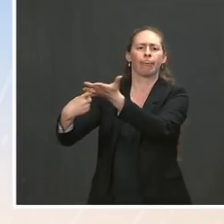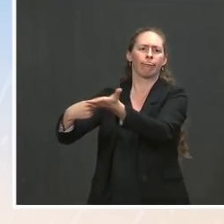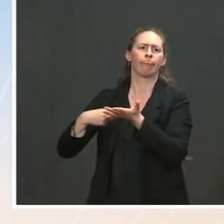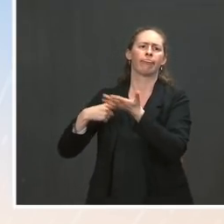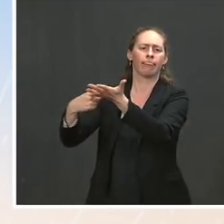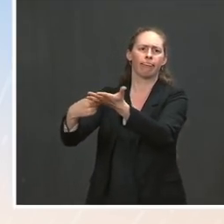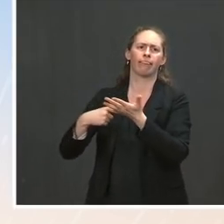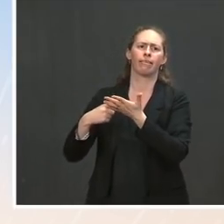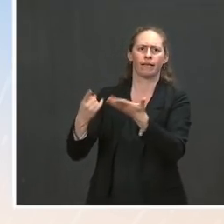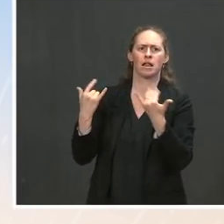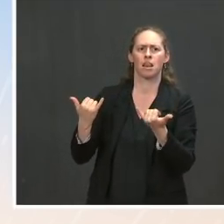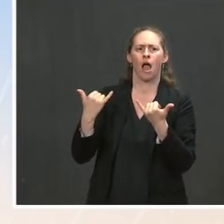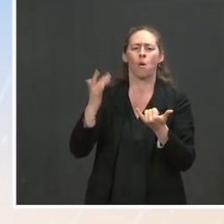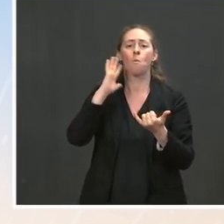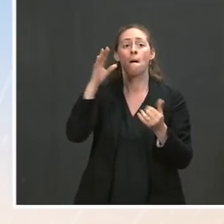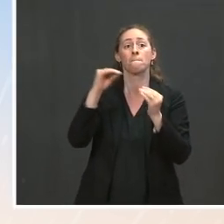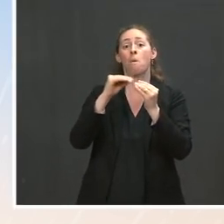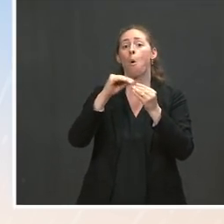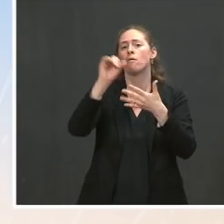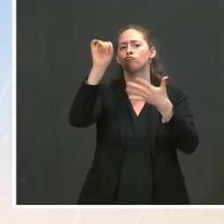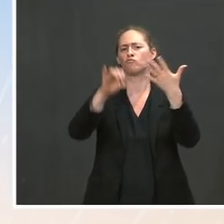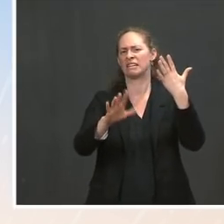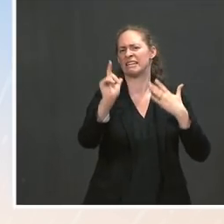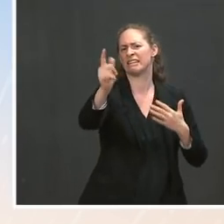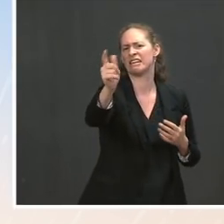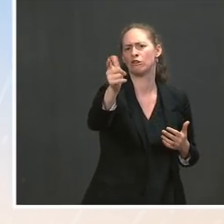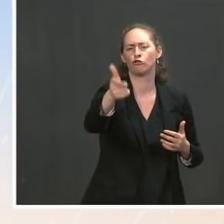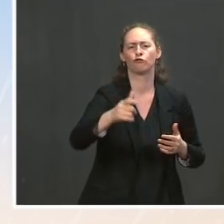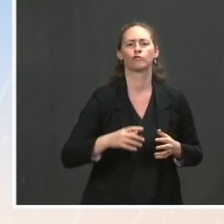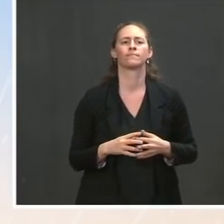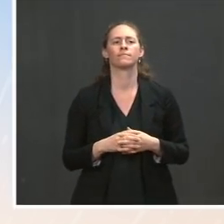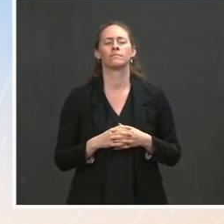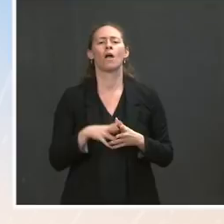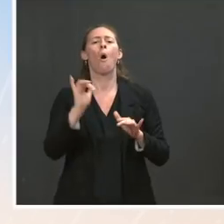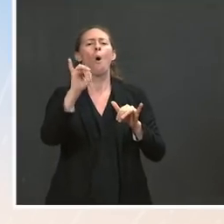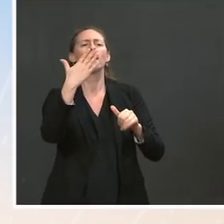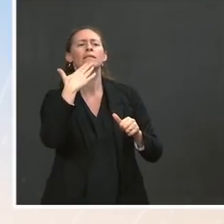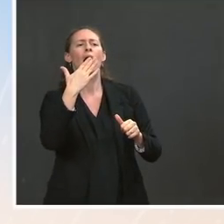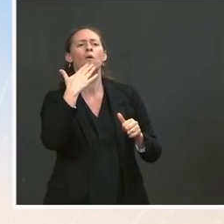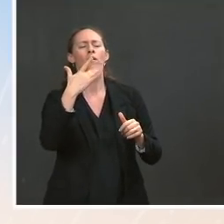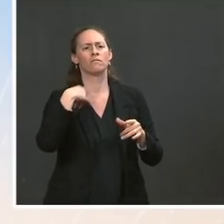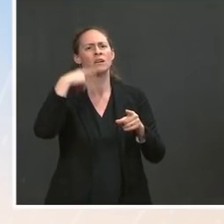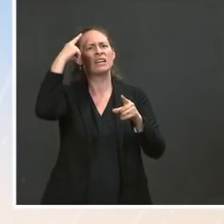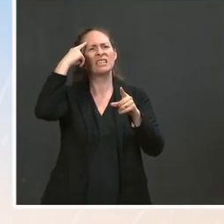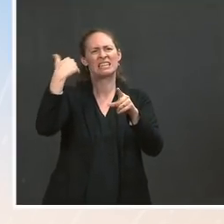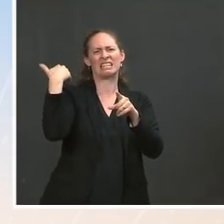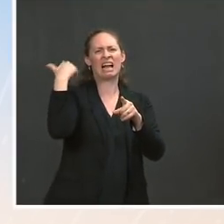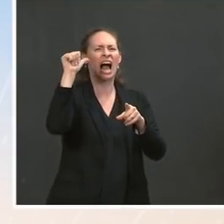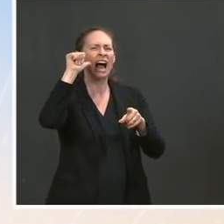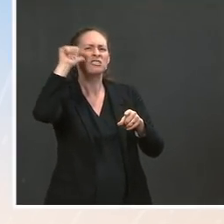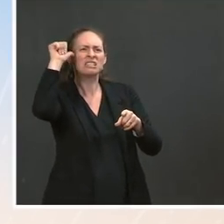Go ahead Steve. The Press: Thank you. We heard what the president said yesterday about Afghanistan. When do you think he will formally postpone